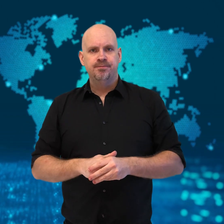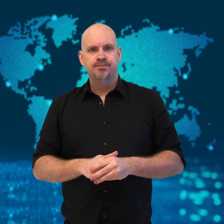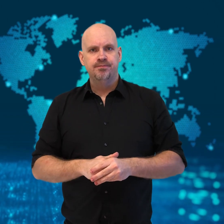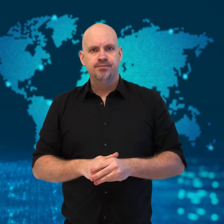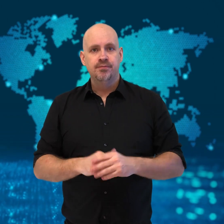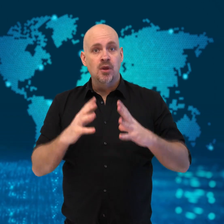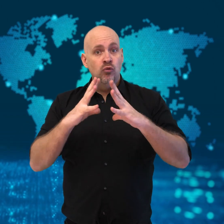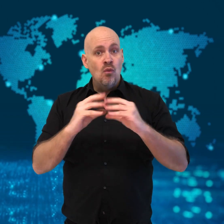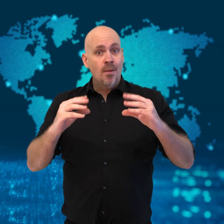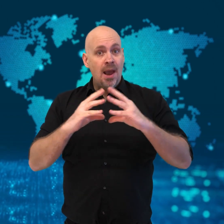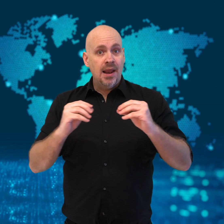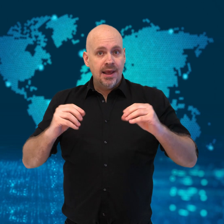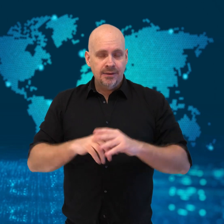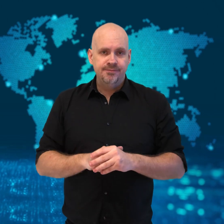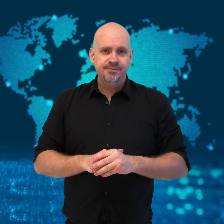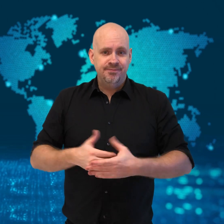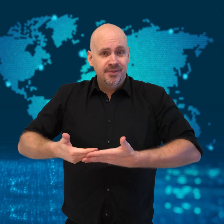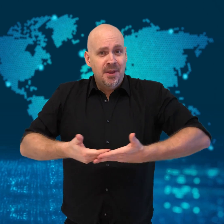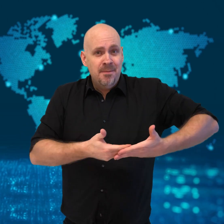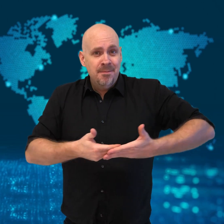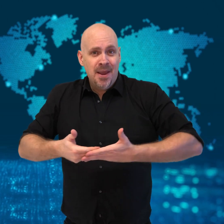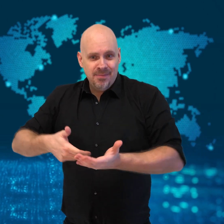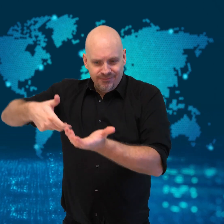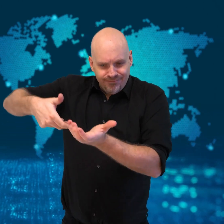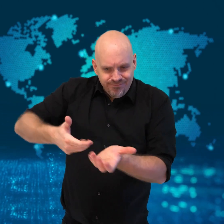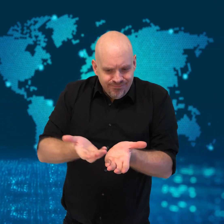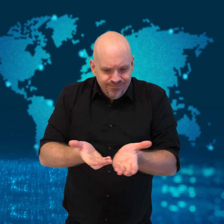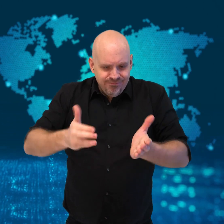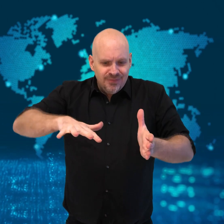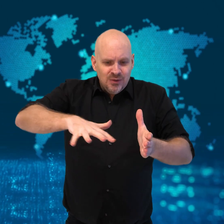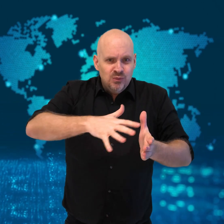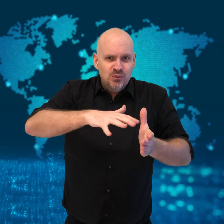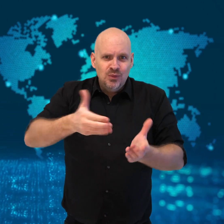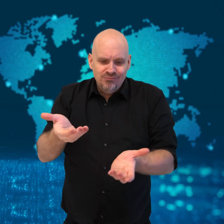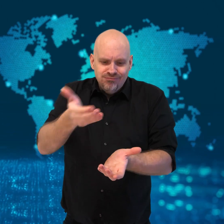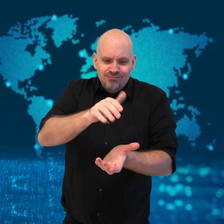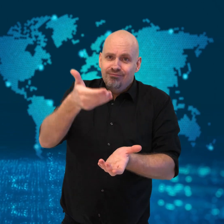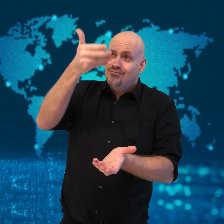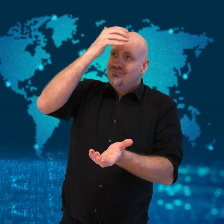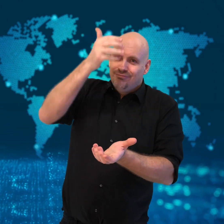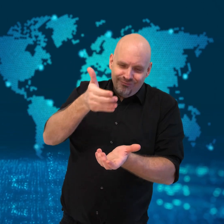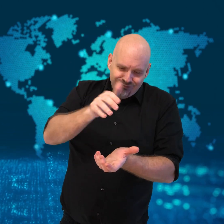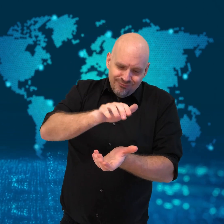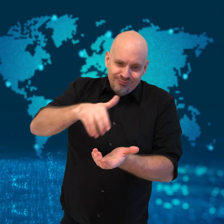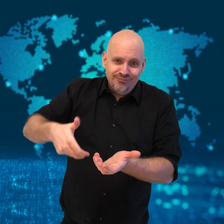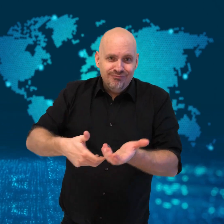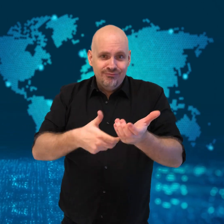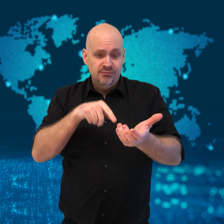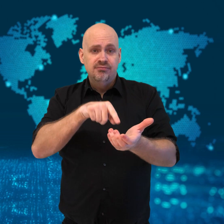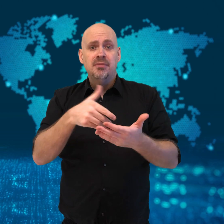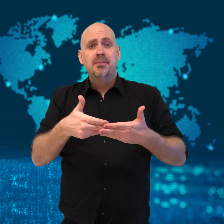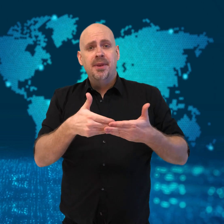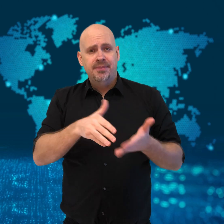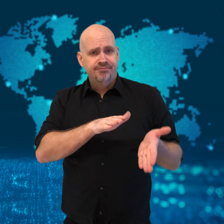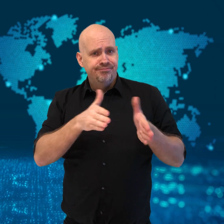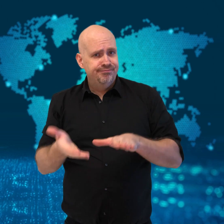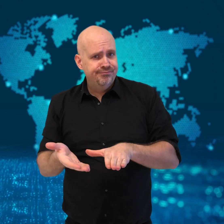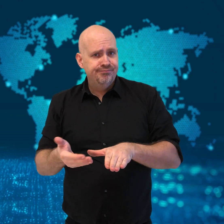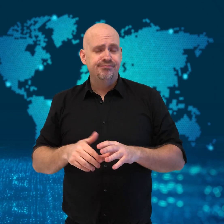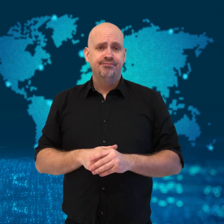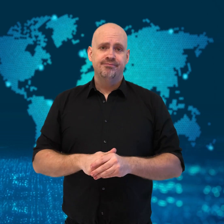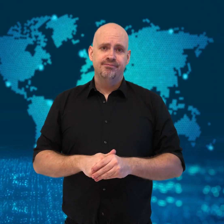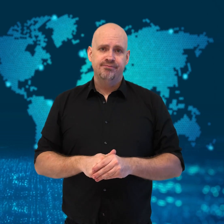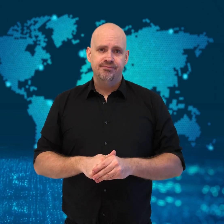Baby dies after baptism.